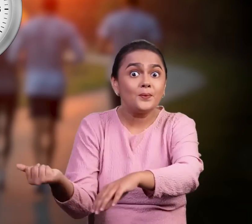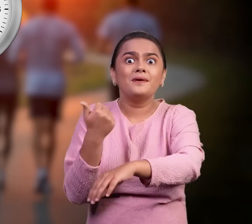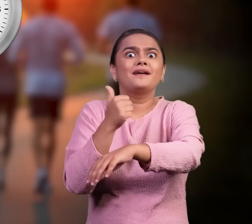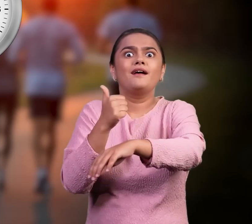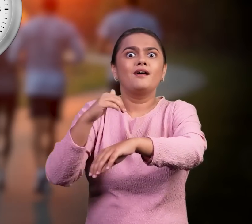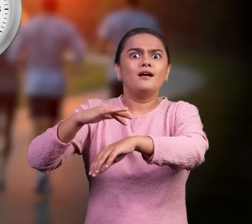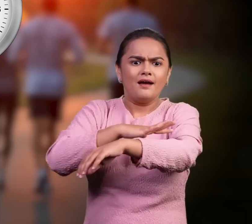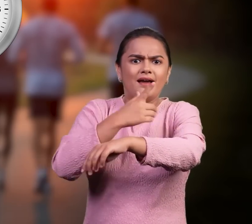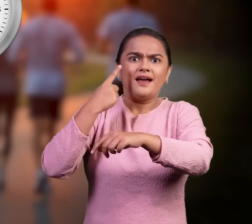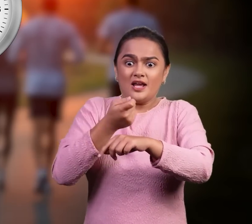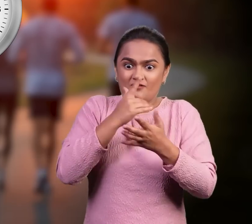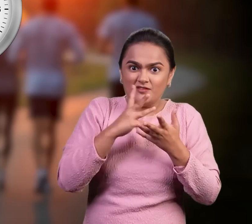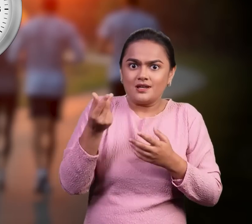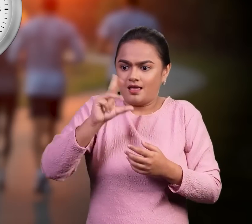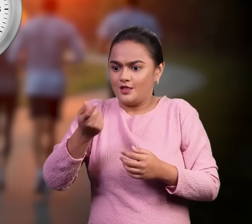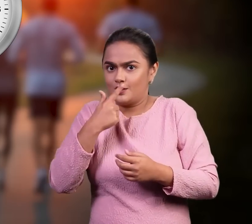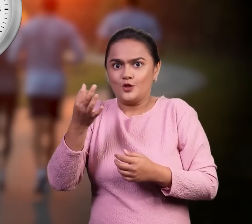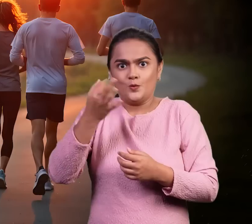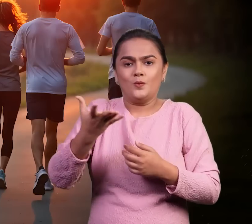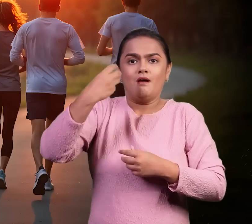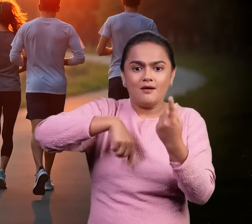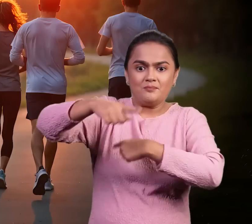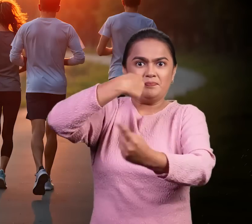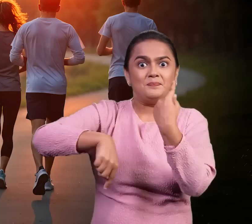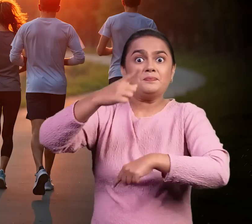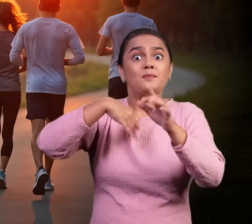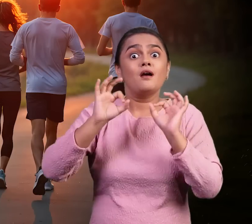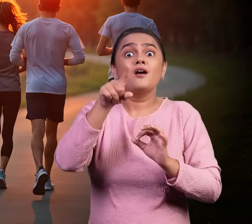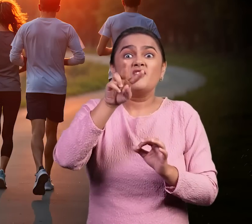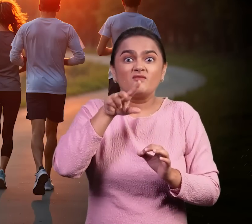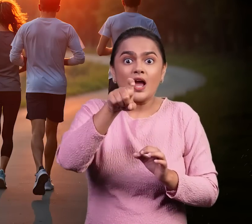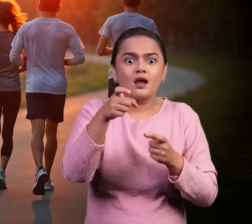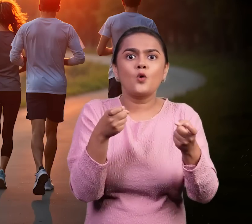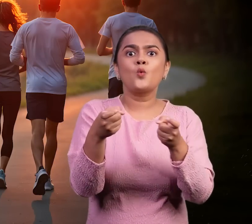which in turn will bring the virus completely under control.